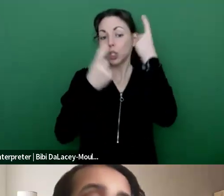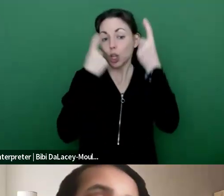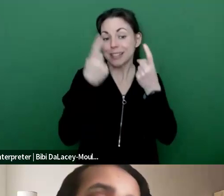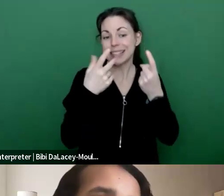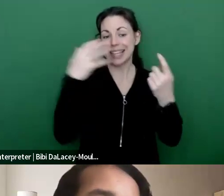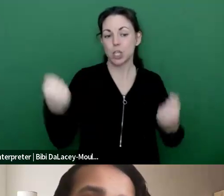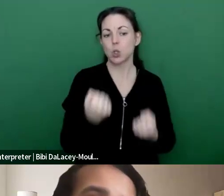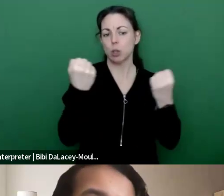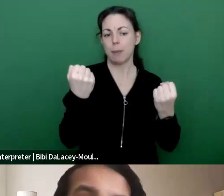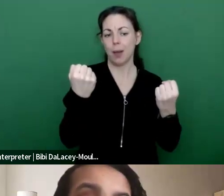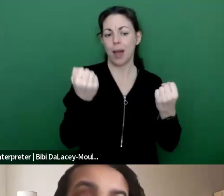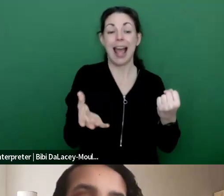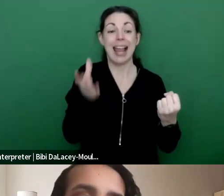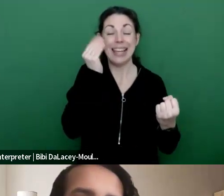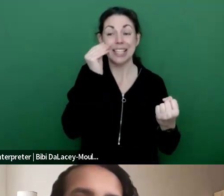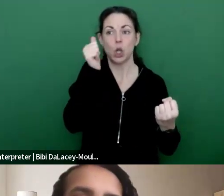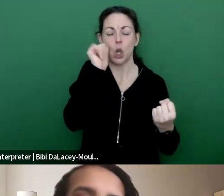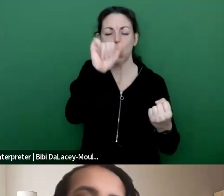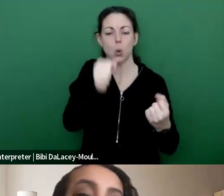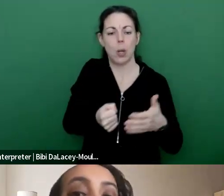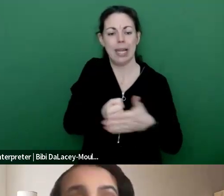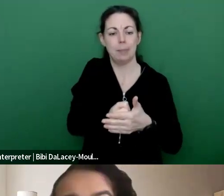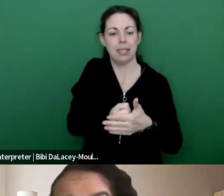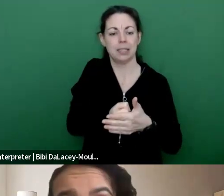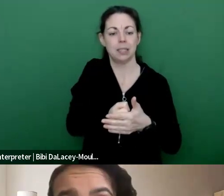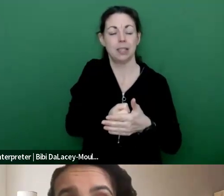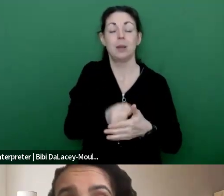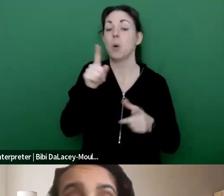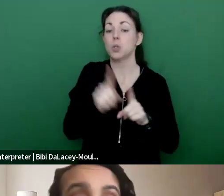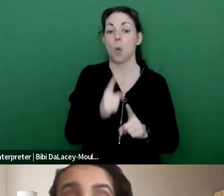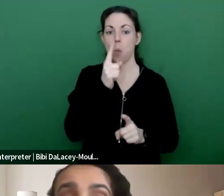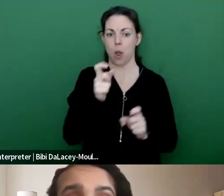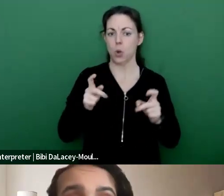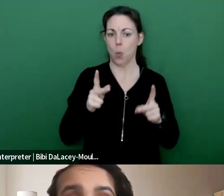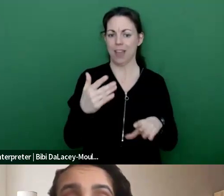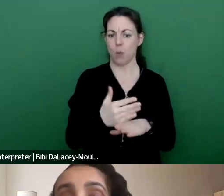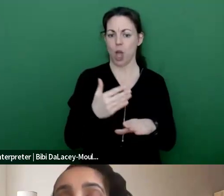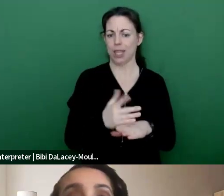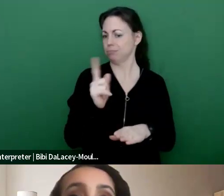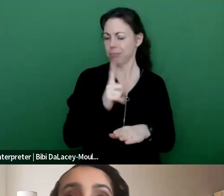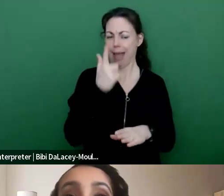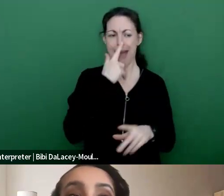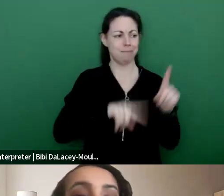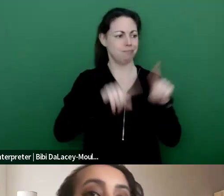Listen to your limits. Also, don't think that there is one way to work. So you can absolutely be, for example,